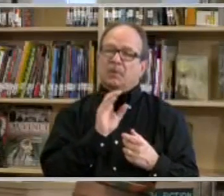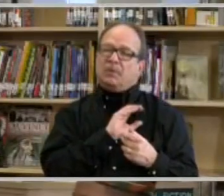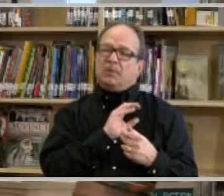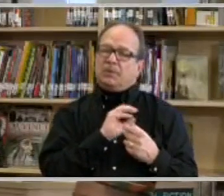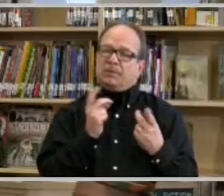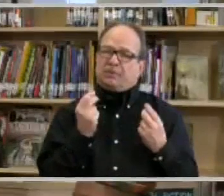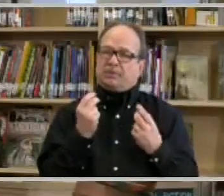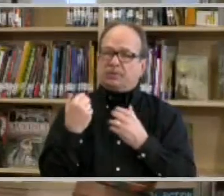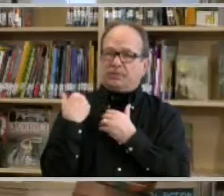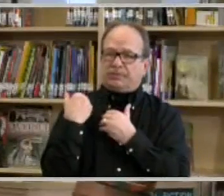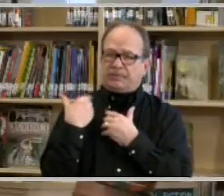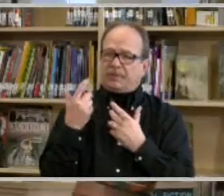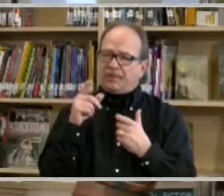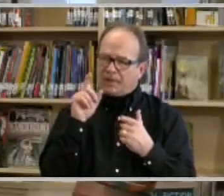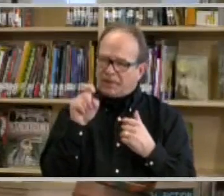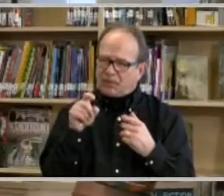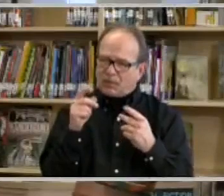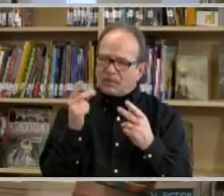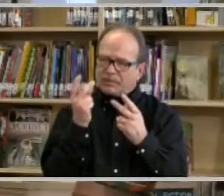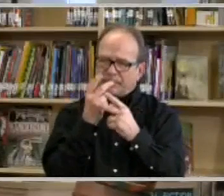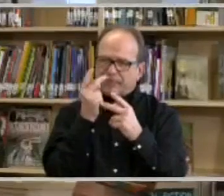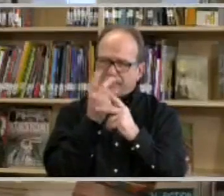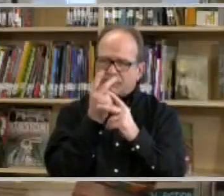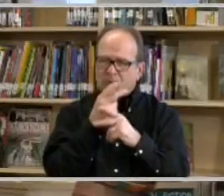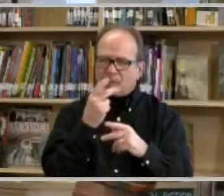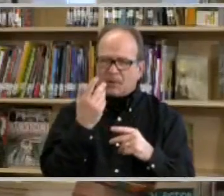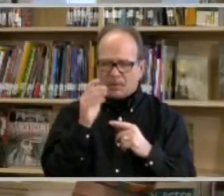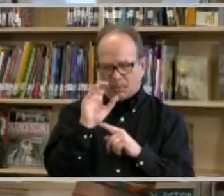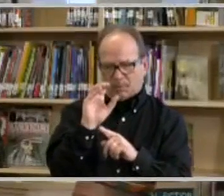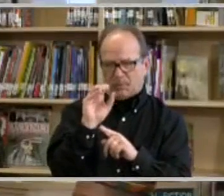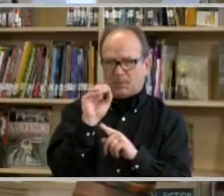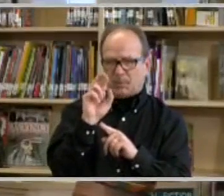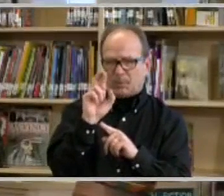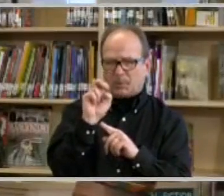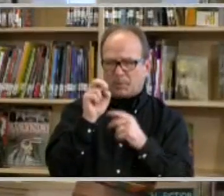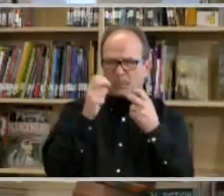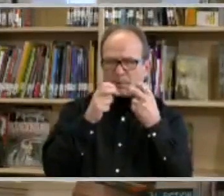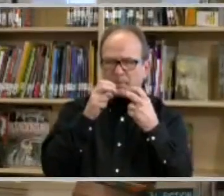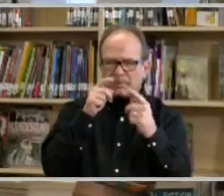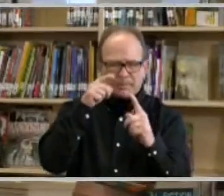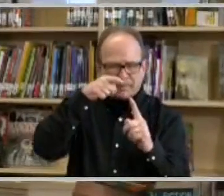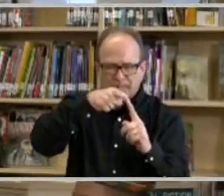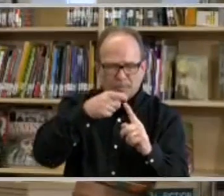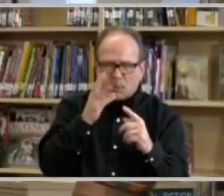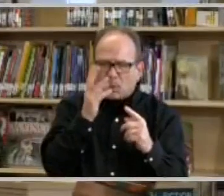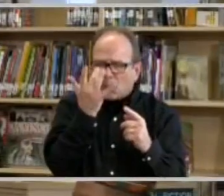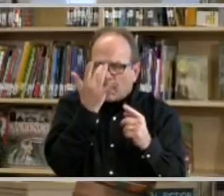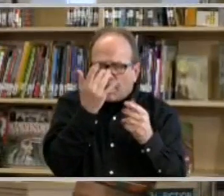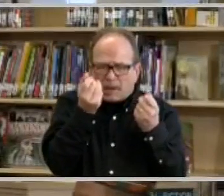THEY SIT AROUND -- WE ARE NOT GETTING TO THE CORE OF IT.